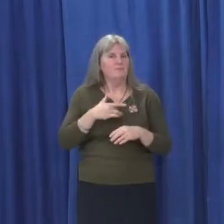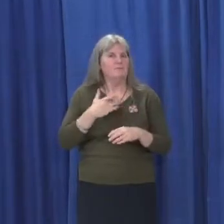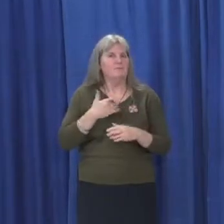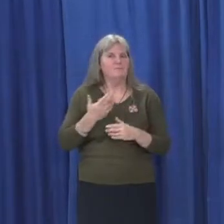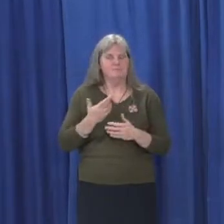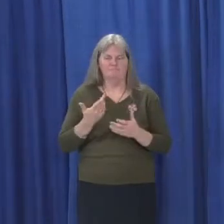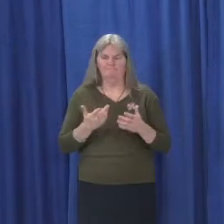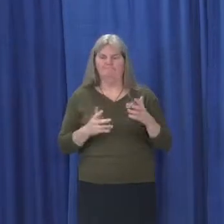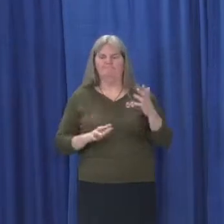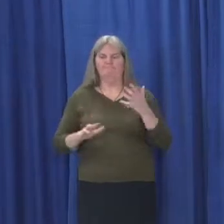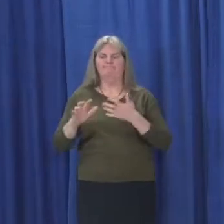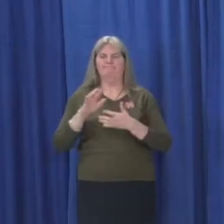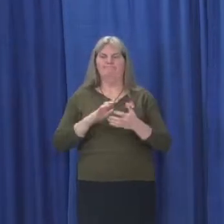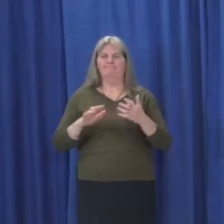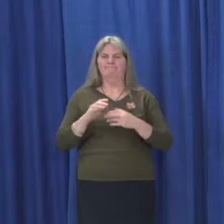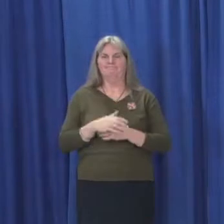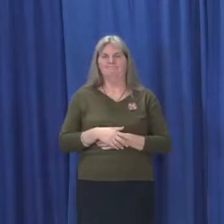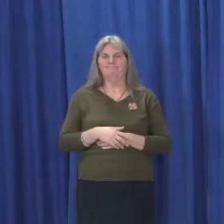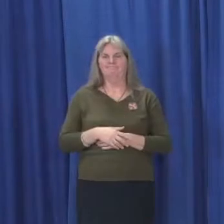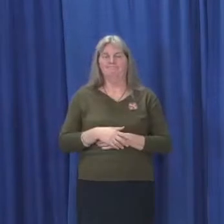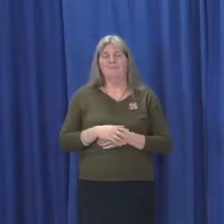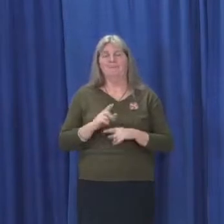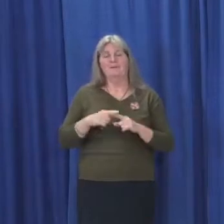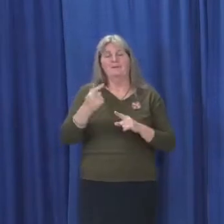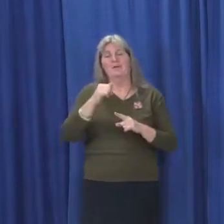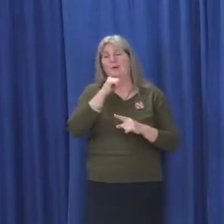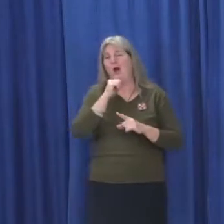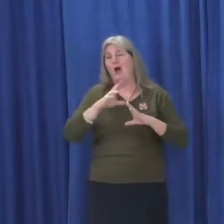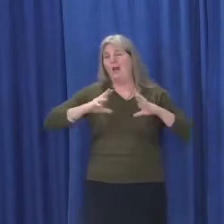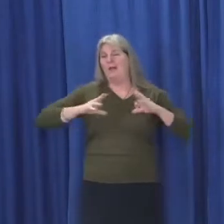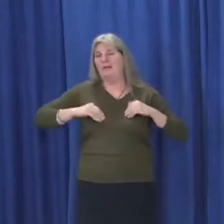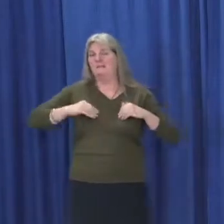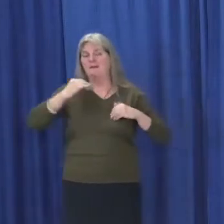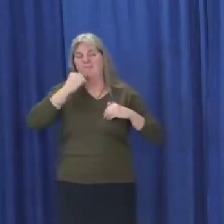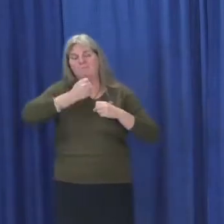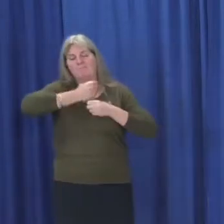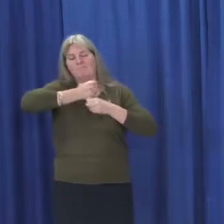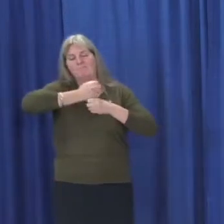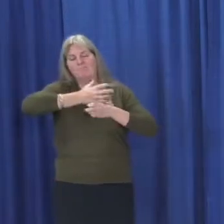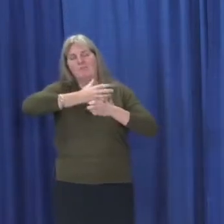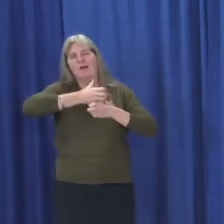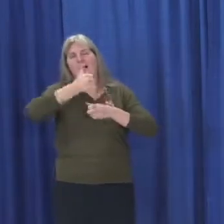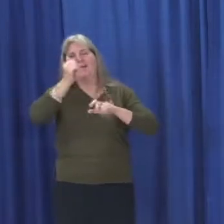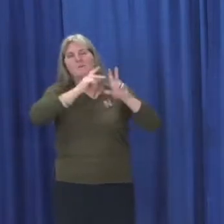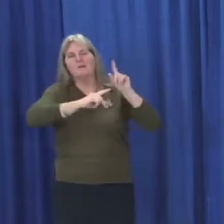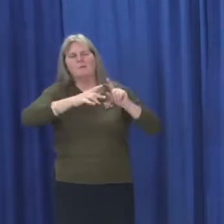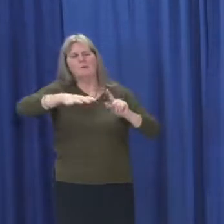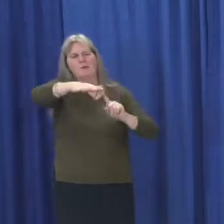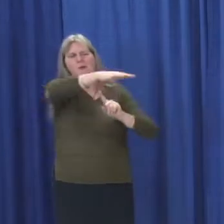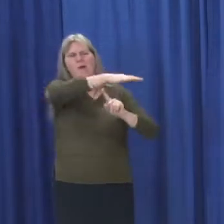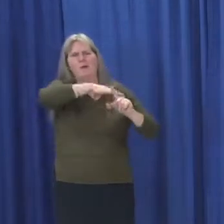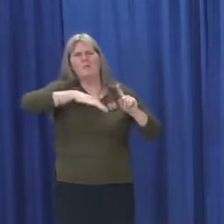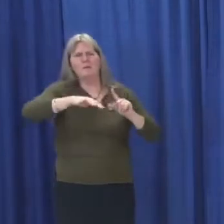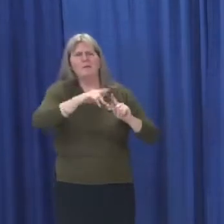feelings. What is not acceptable age to take out your feelings on the people around you perhaps the